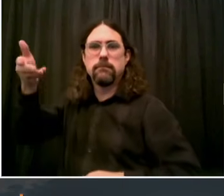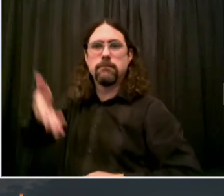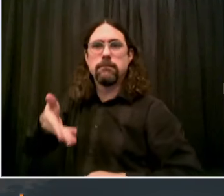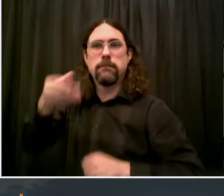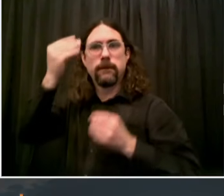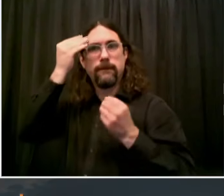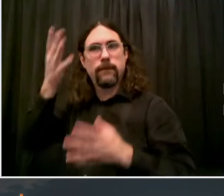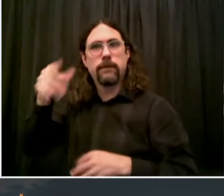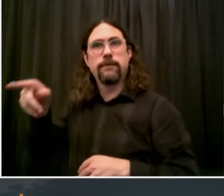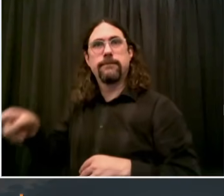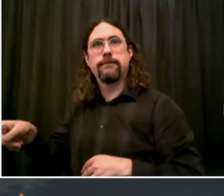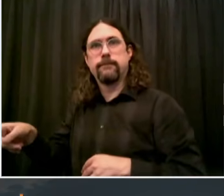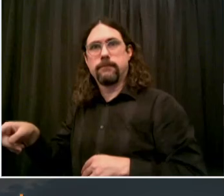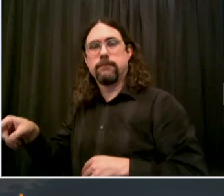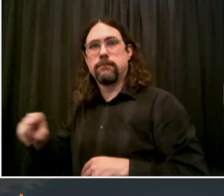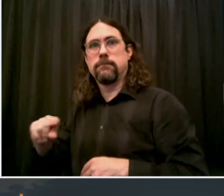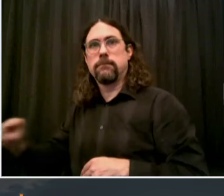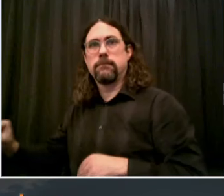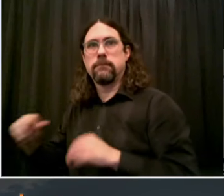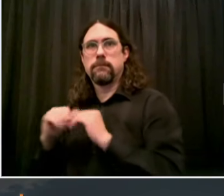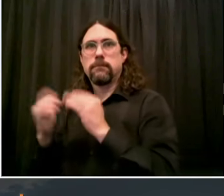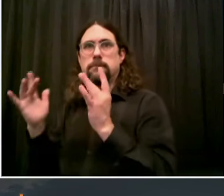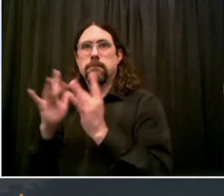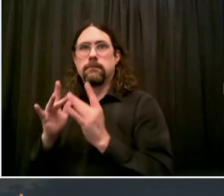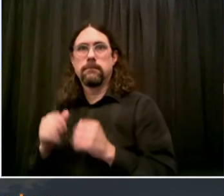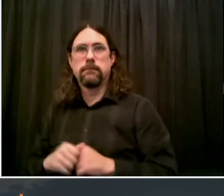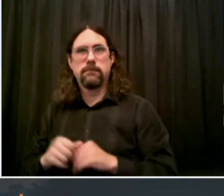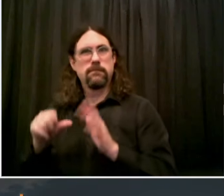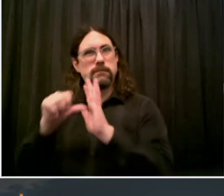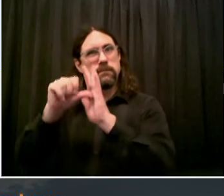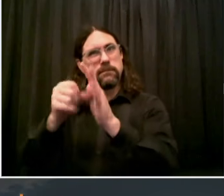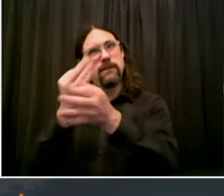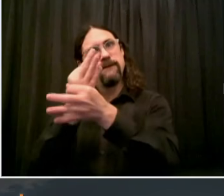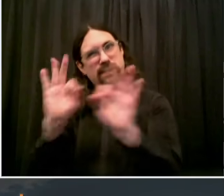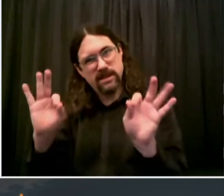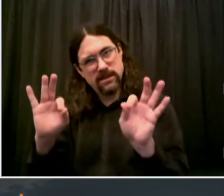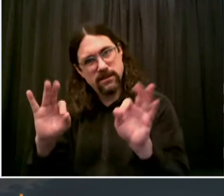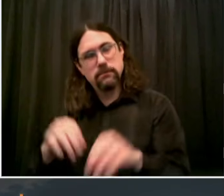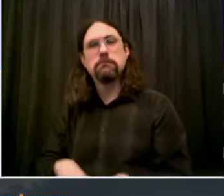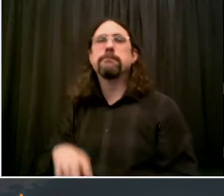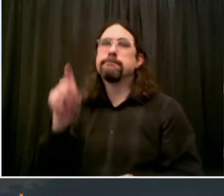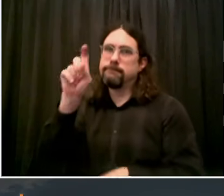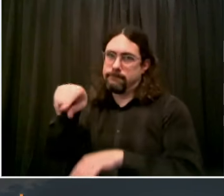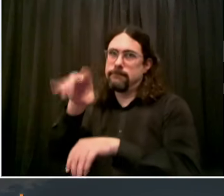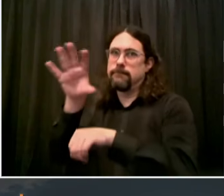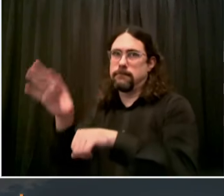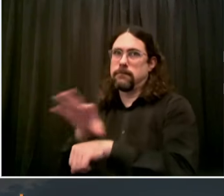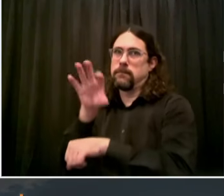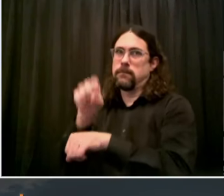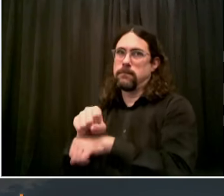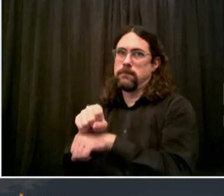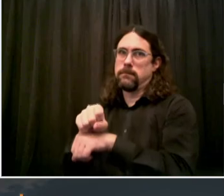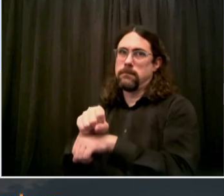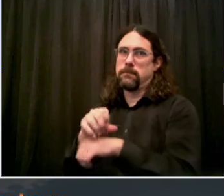BUT ON TOP OF THAT IT HELPS THE MEDICAL COMMUNITY AND THE CITY OF NEW YORK TO UNDERSTAND BETTER WHAT'S HAPPENING WITH THE DISEASE